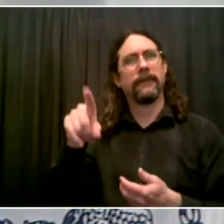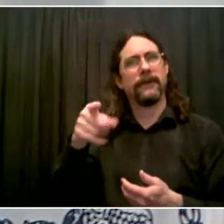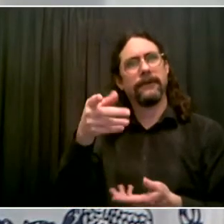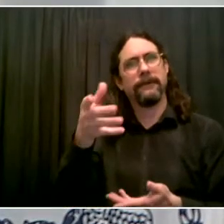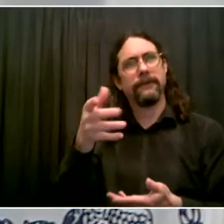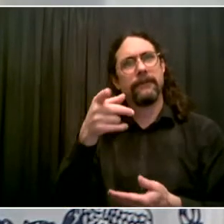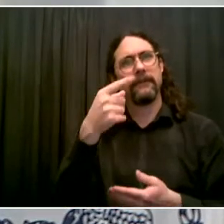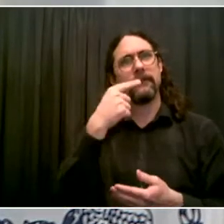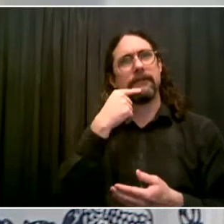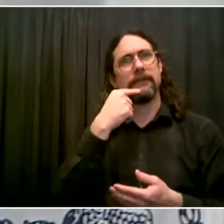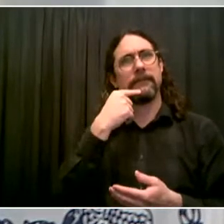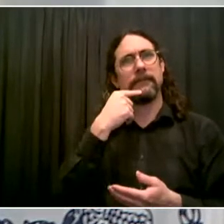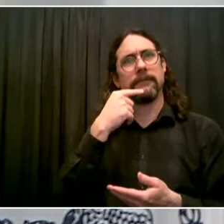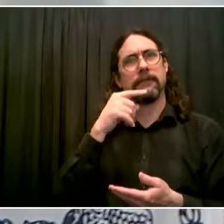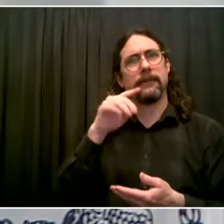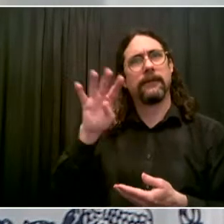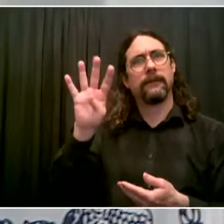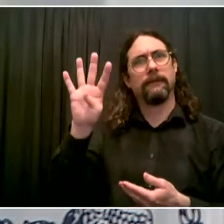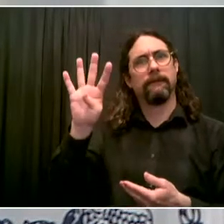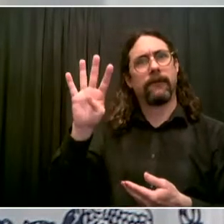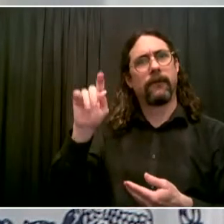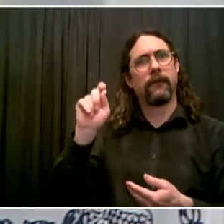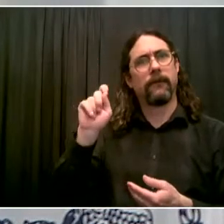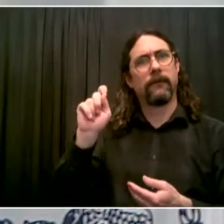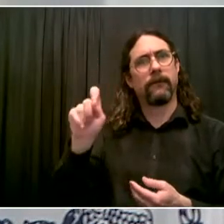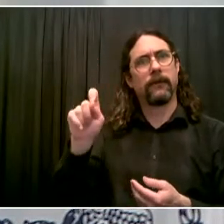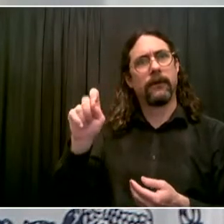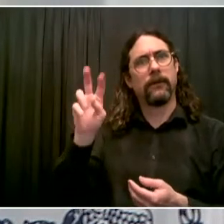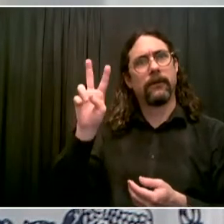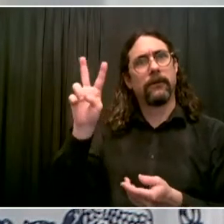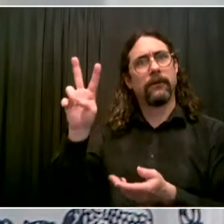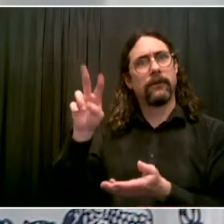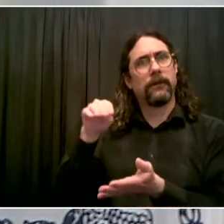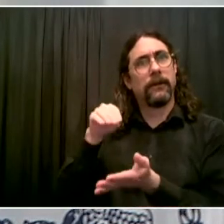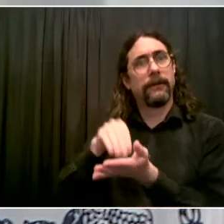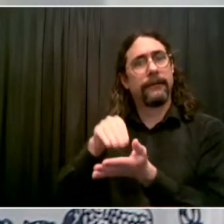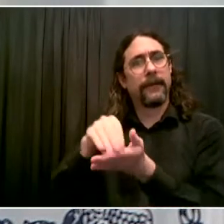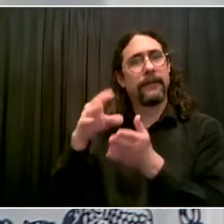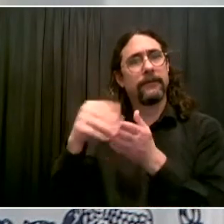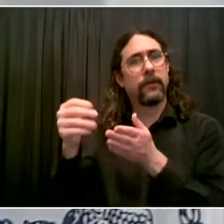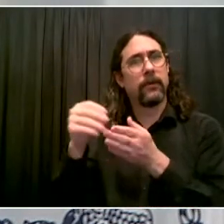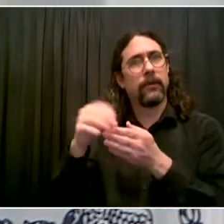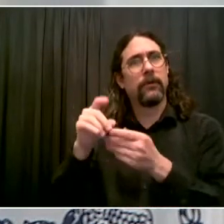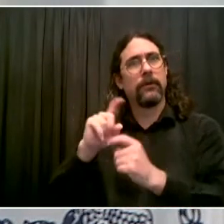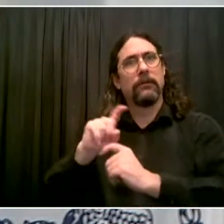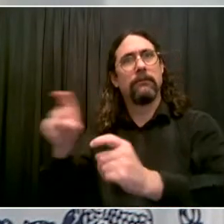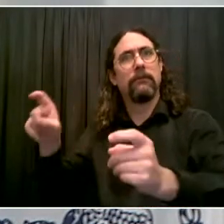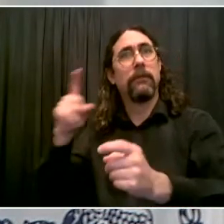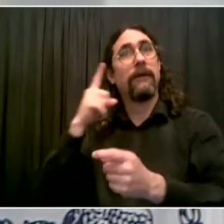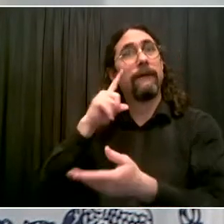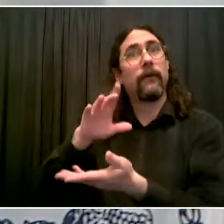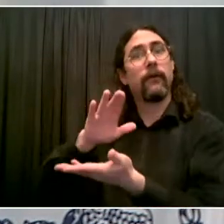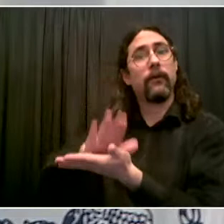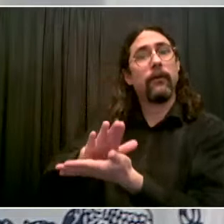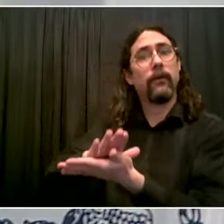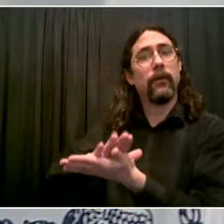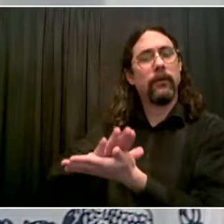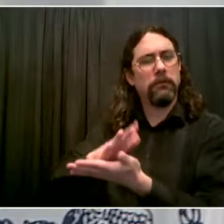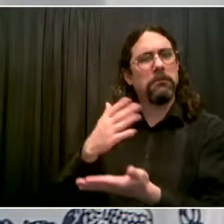BILLION LEGISLATURE IS GOING TO GIVE YOU, WHAT